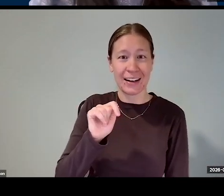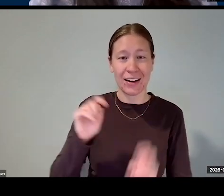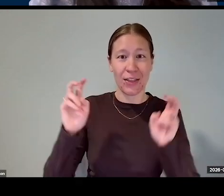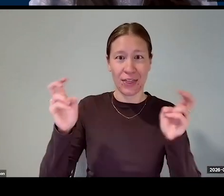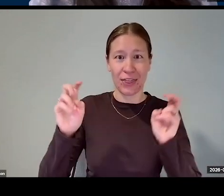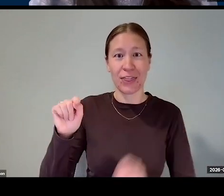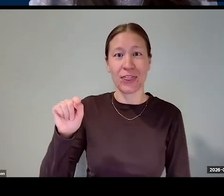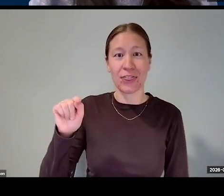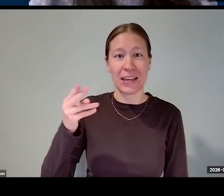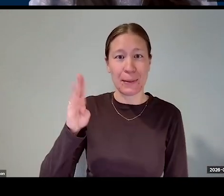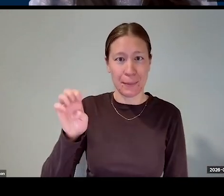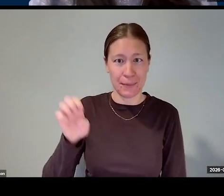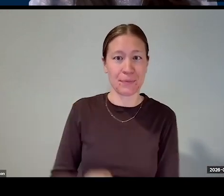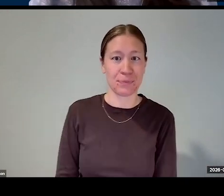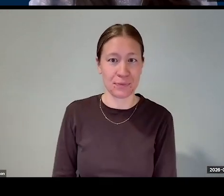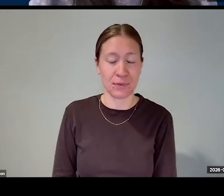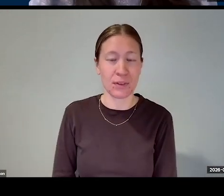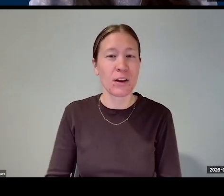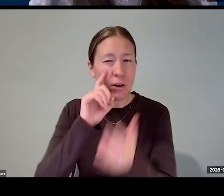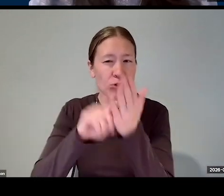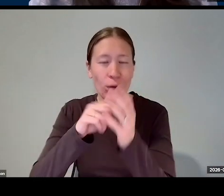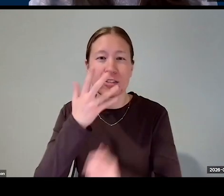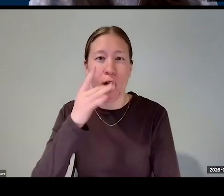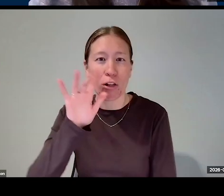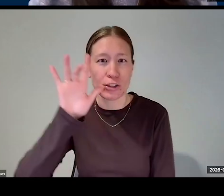And then this colors, theme colors option up here.